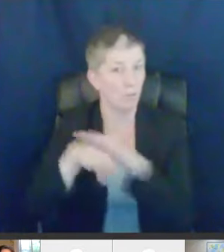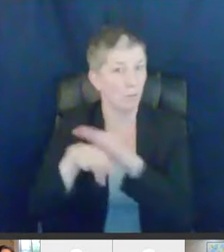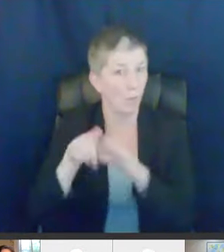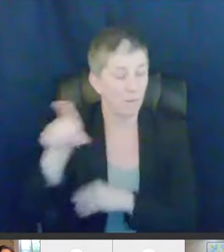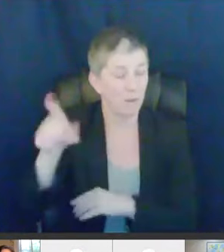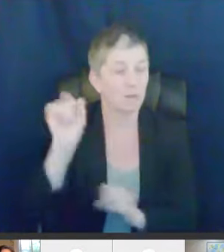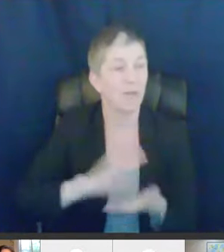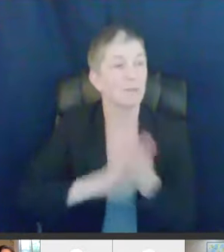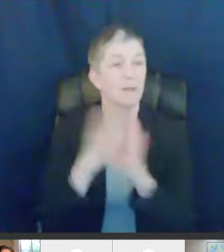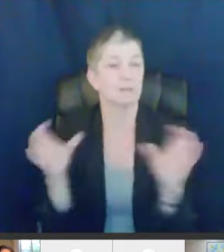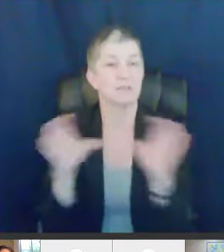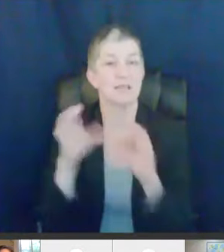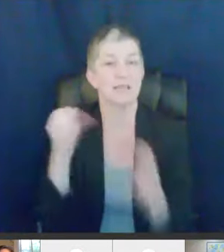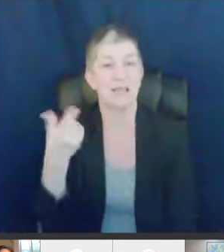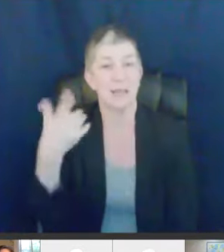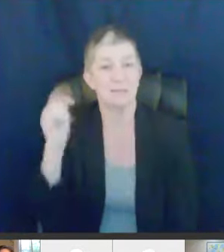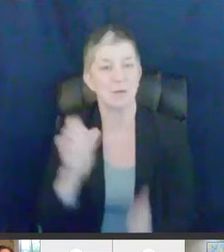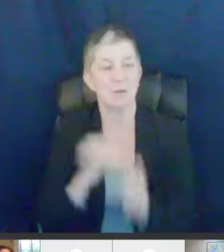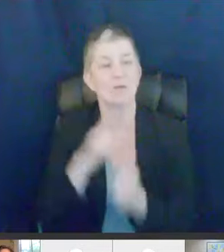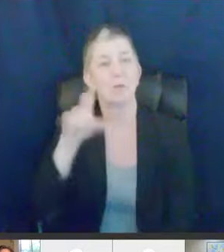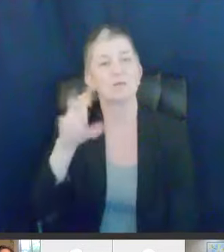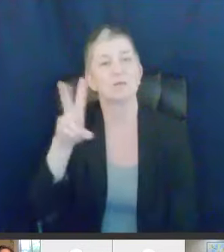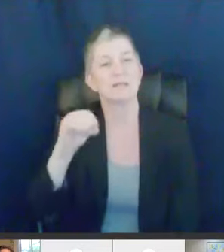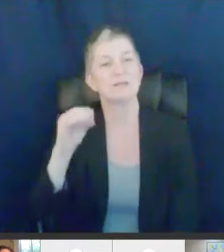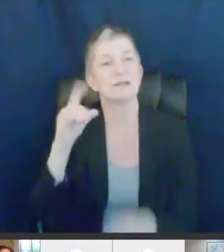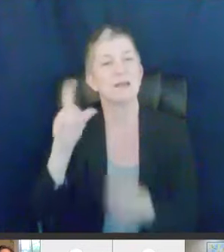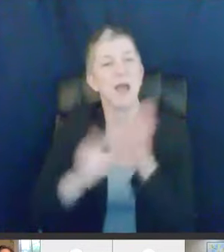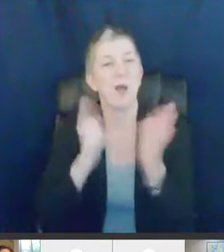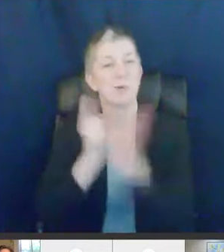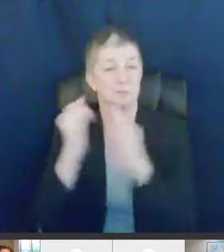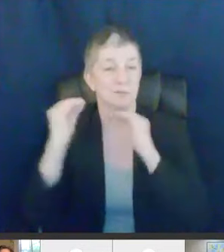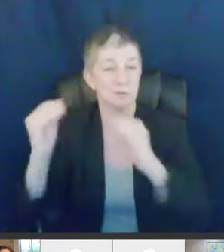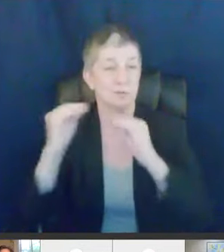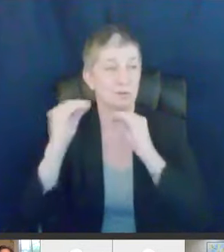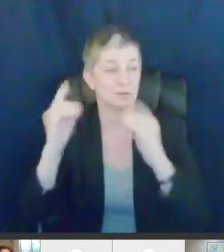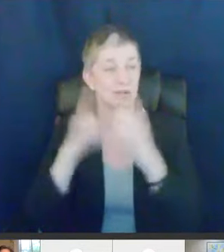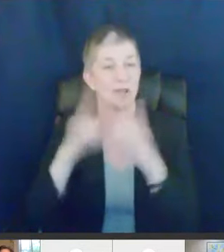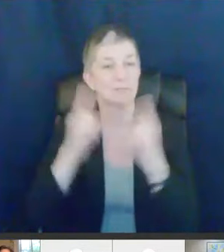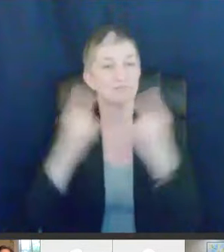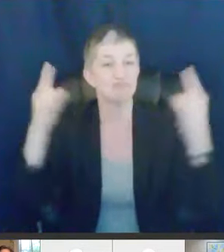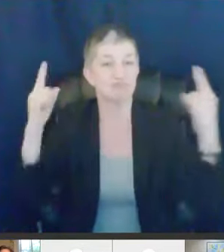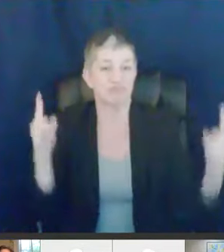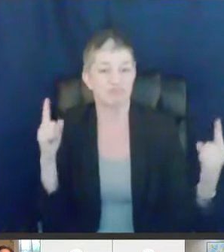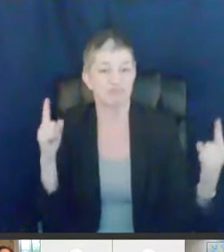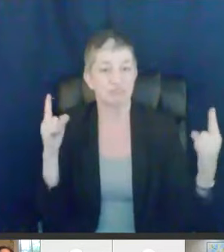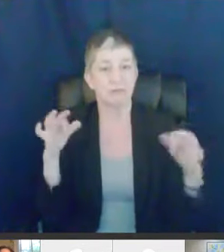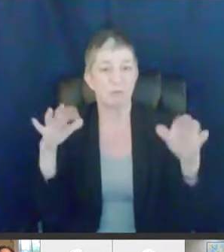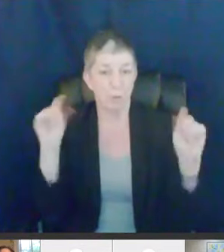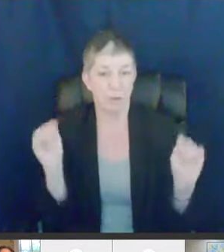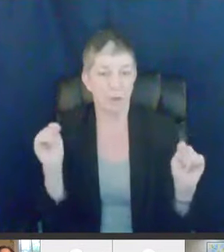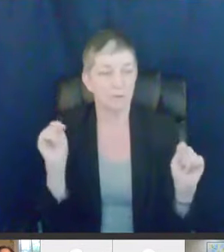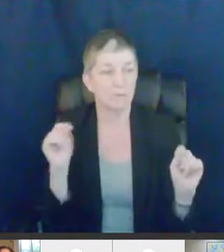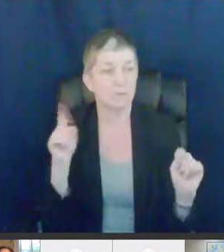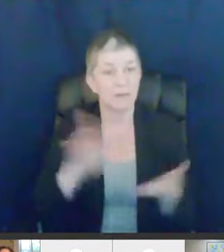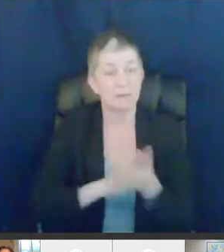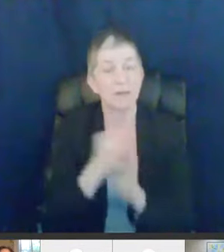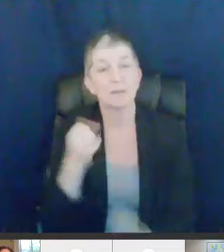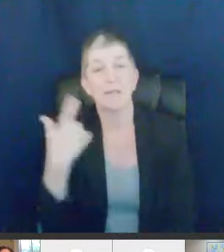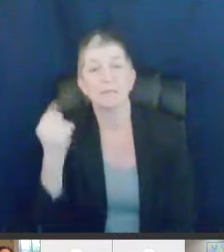certified EMT with just 170 hours of instruction delivered in a socially distant format if becoming an EMT or parmedica isn't for you